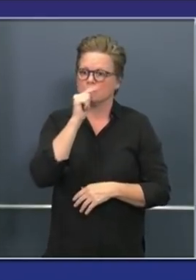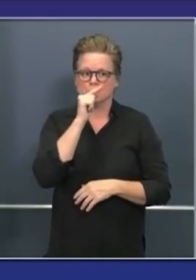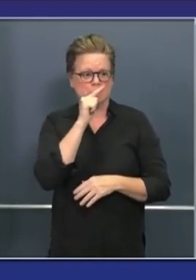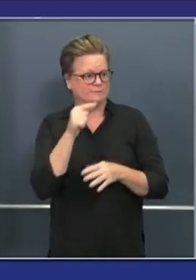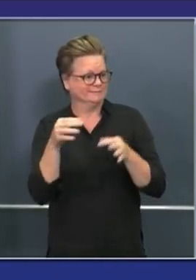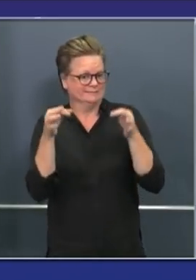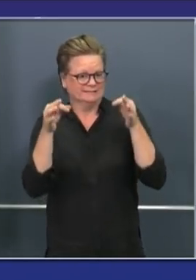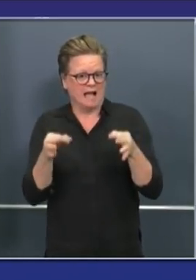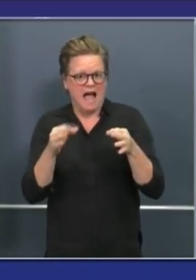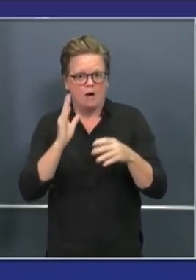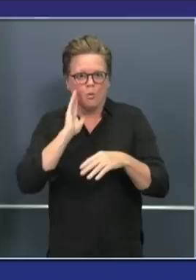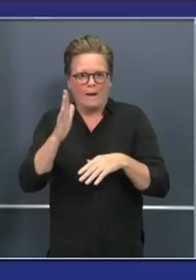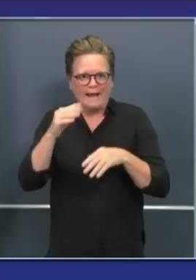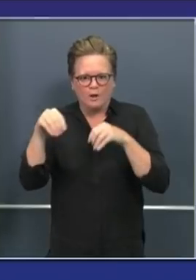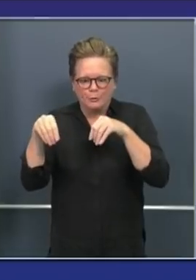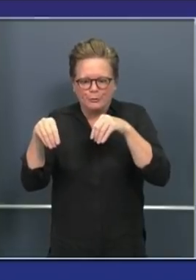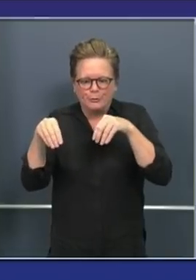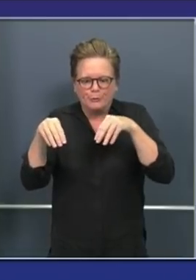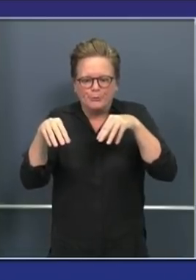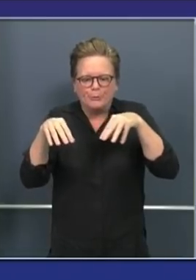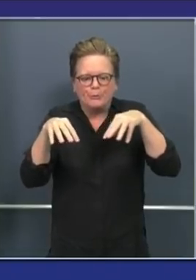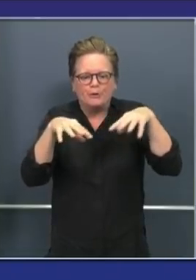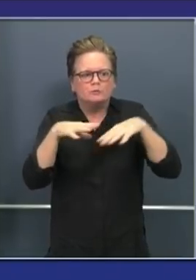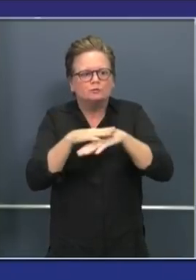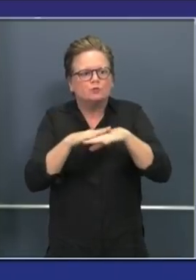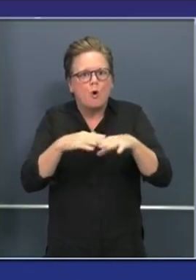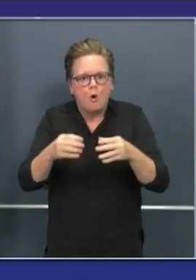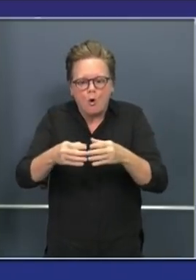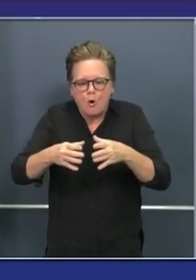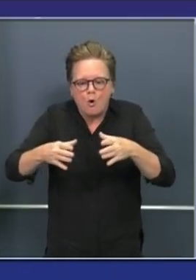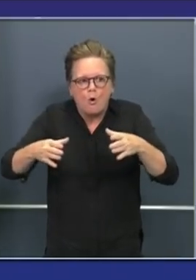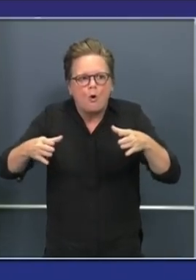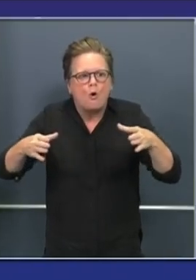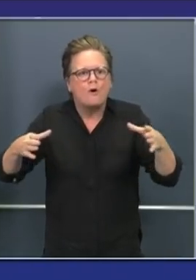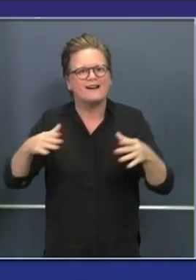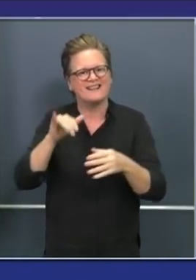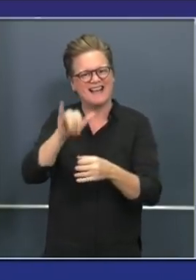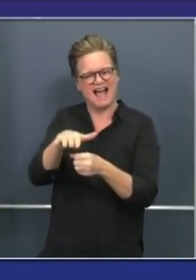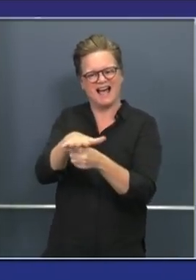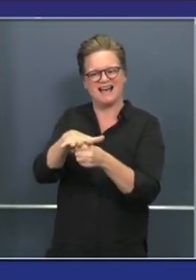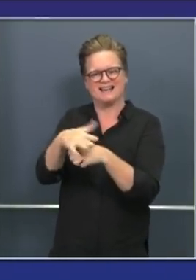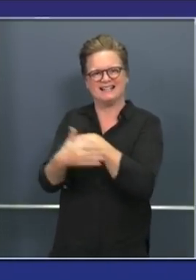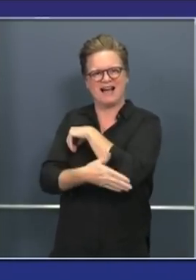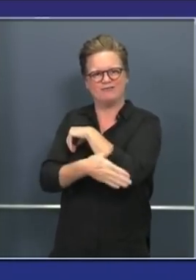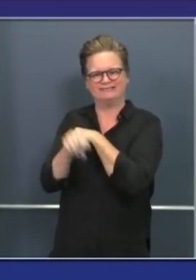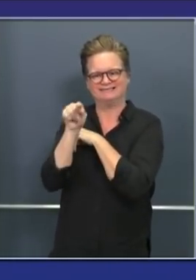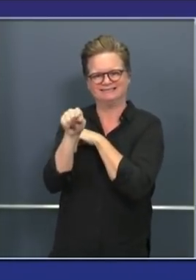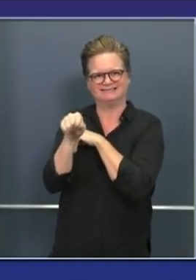THAT IN A MOMENT, THE FOUNDATIONAL DATA THAT HAS DESCRIBED CALIFORNIA'S APPROACH TO THIS PANDEMIC AND THE